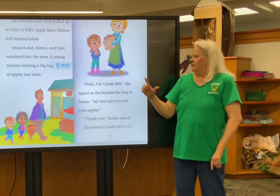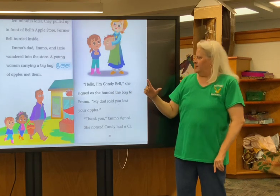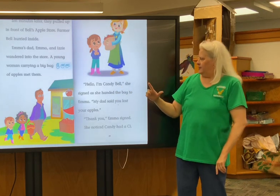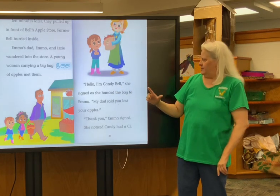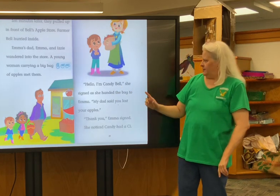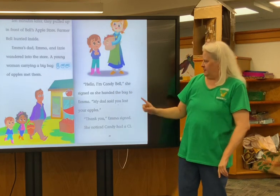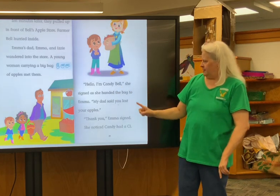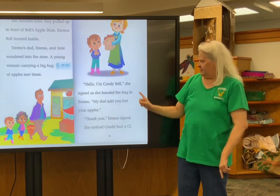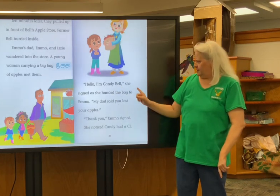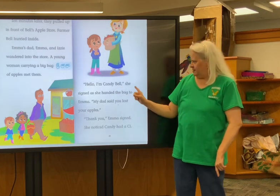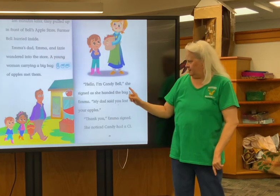she signed